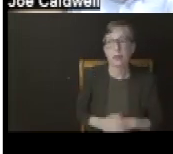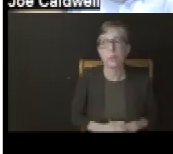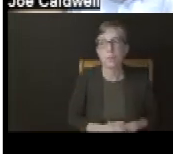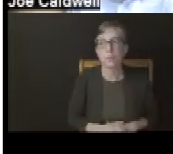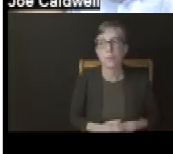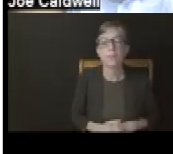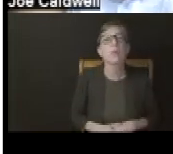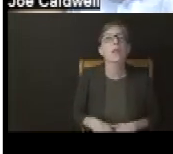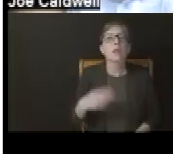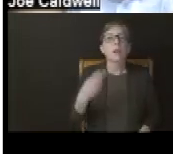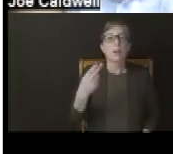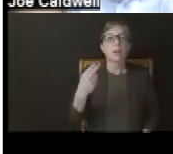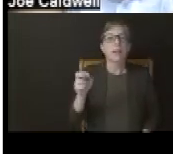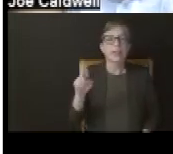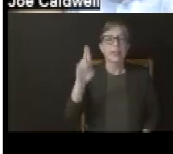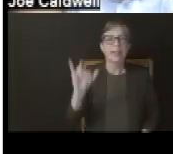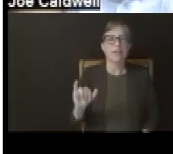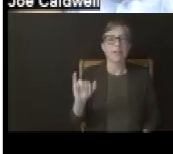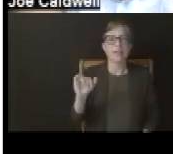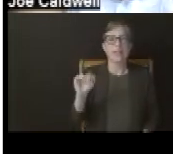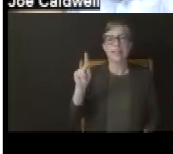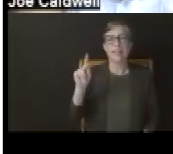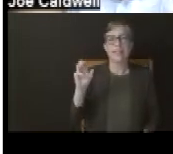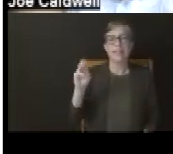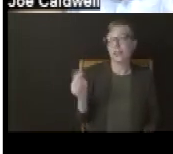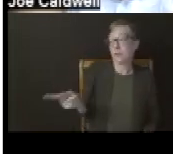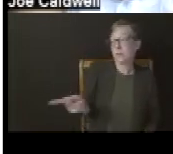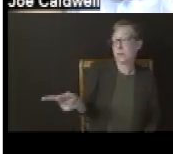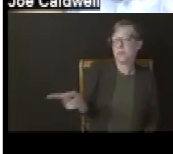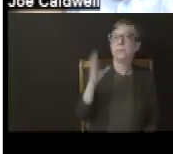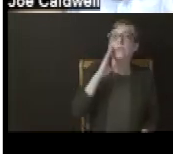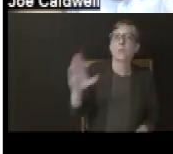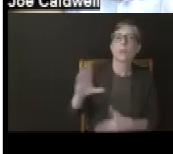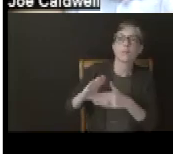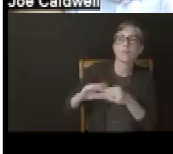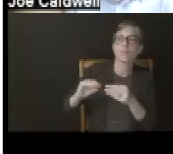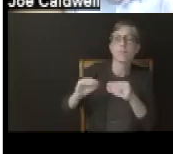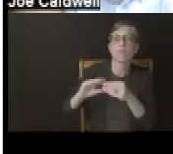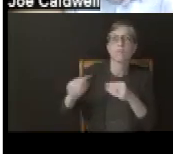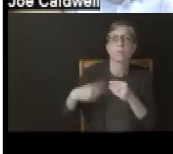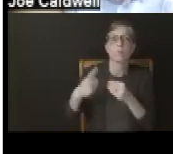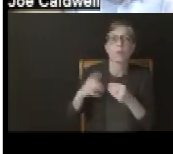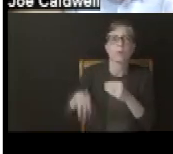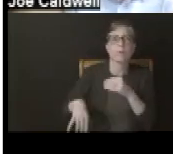are going to share the highlights that came out of those roundtables. We're also hoping to have